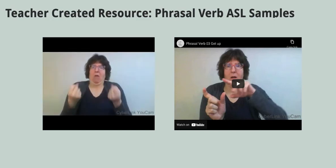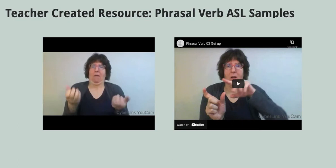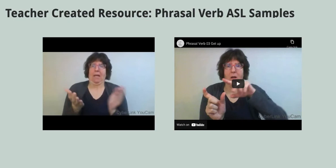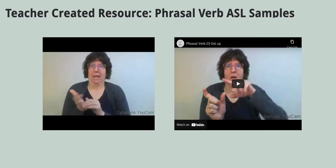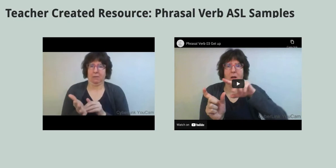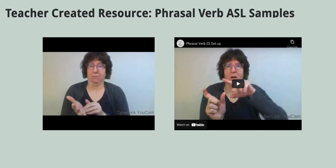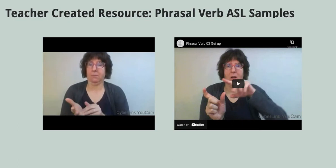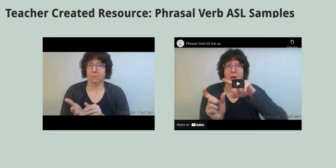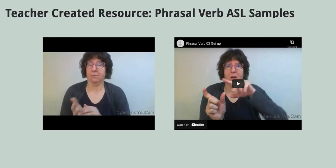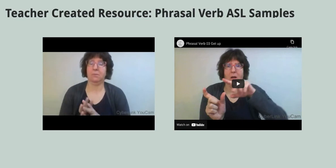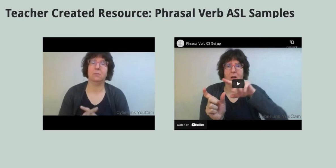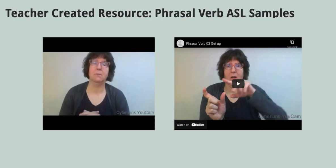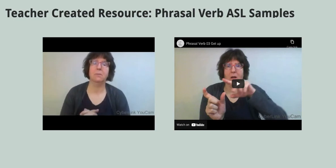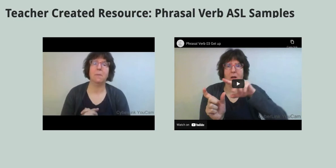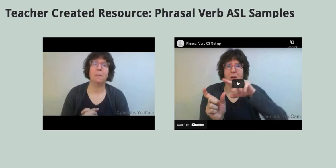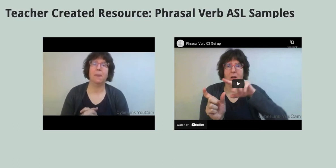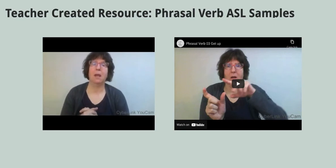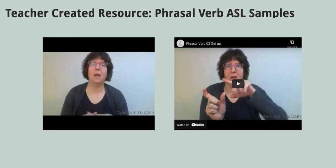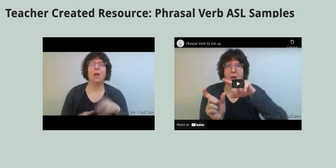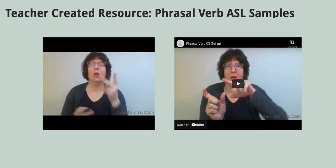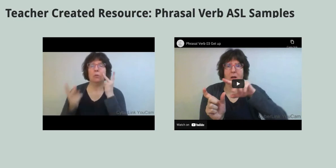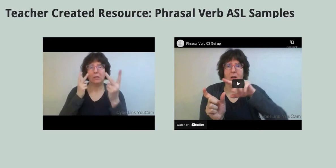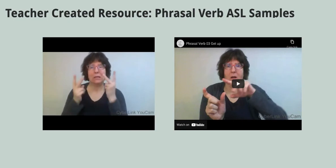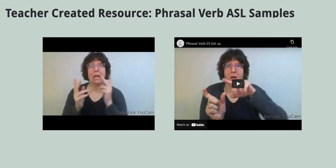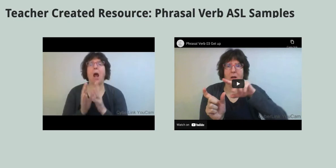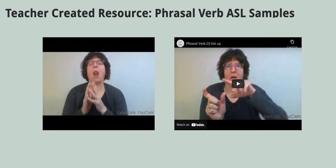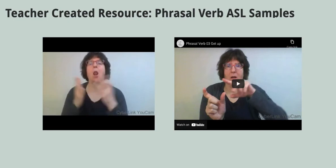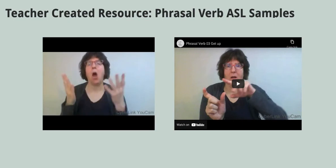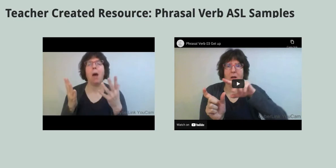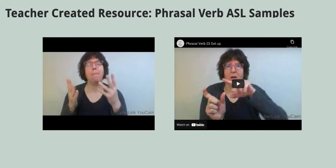FINISH. That's what 'get over' means in that sentence.